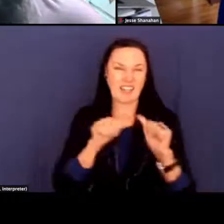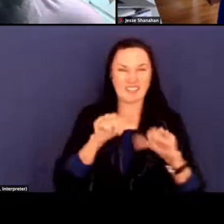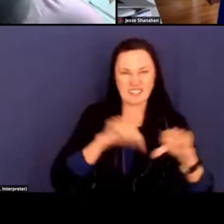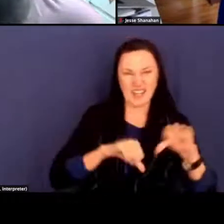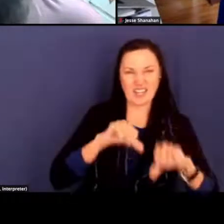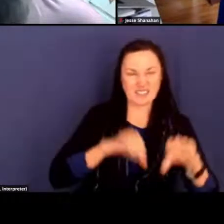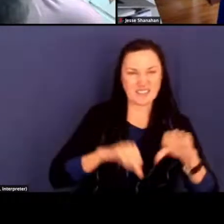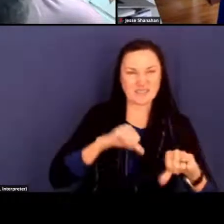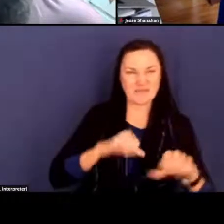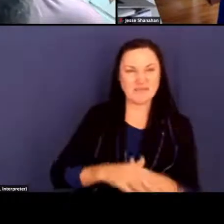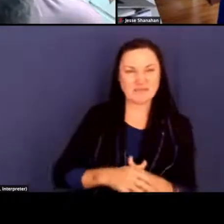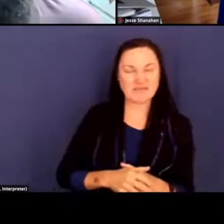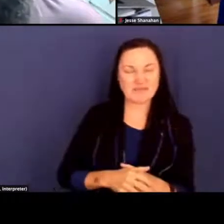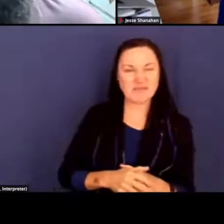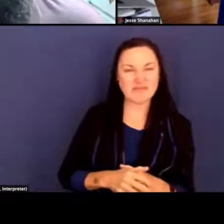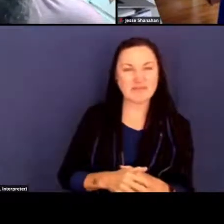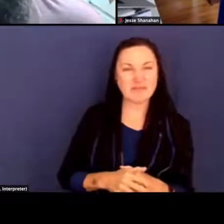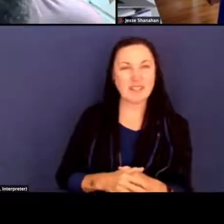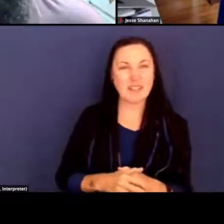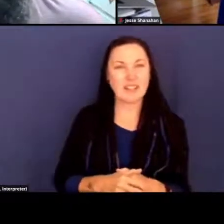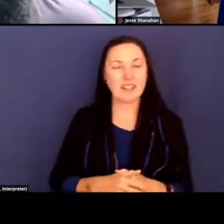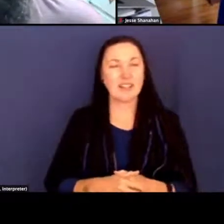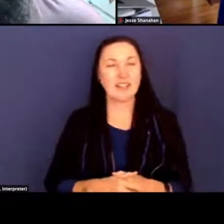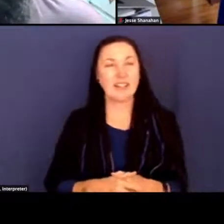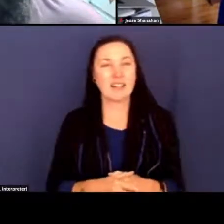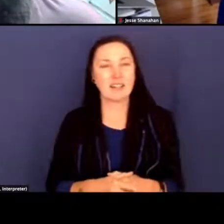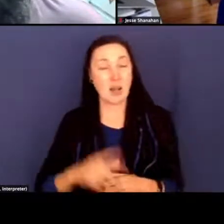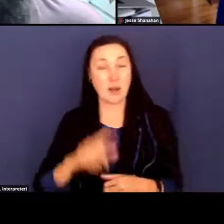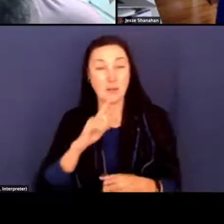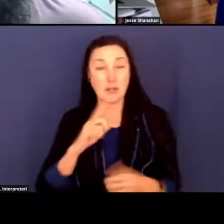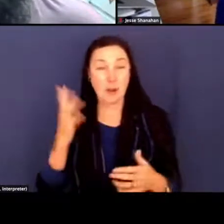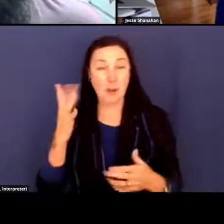that was my driver wanting to get involved in academia was to teach.